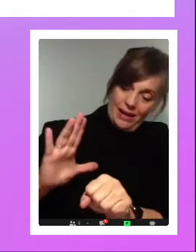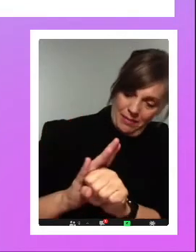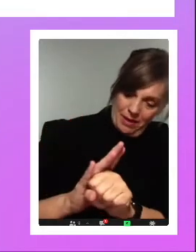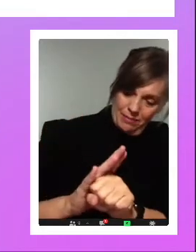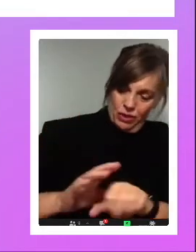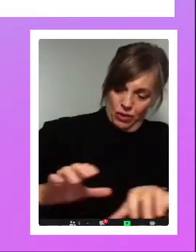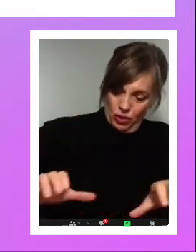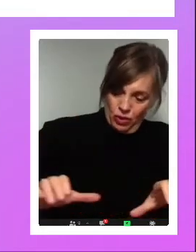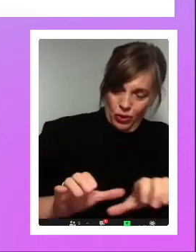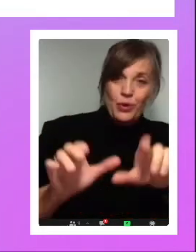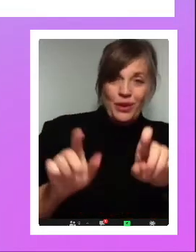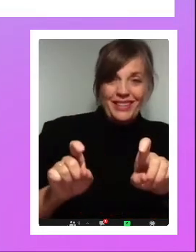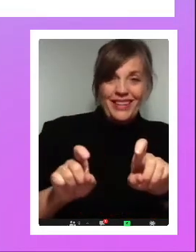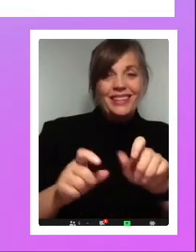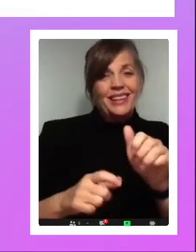is probably the most important thing.